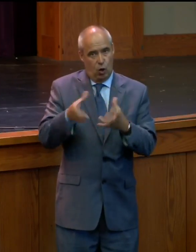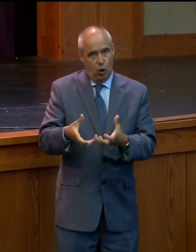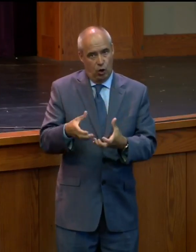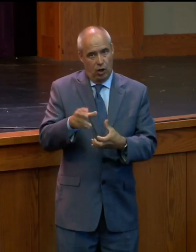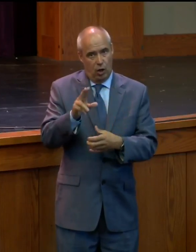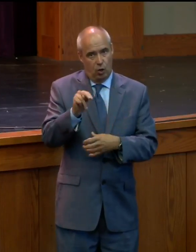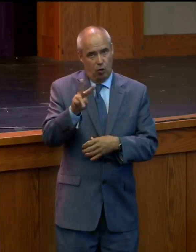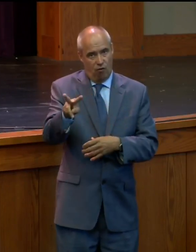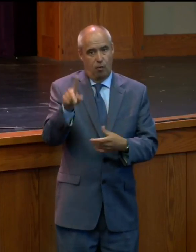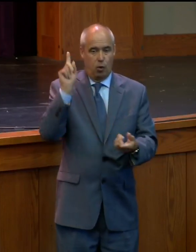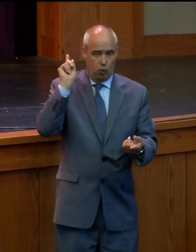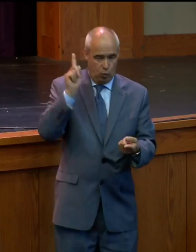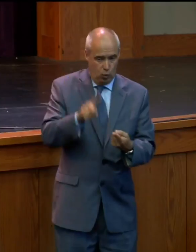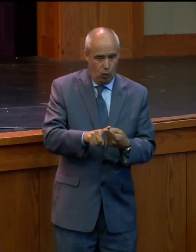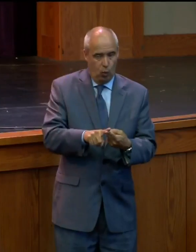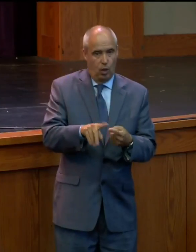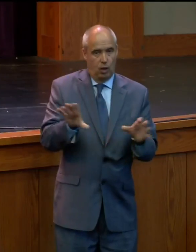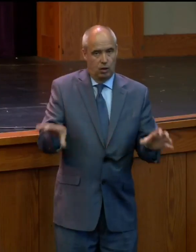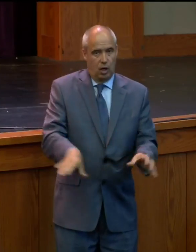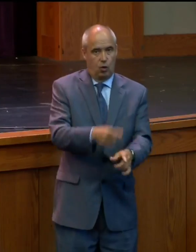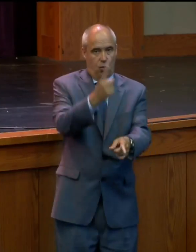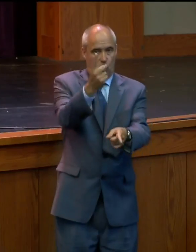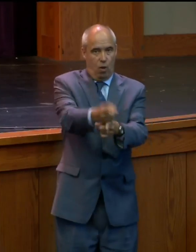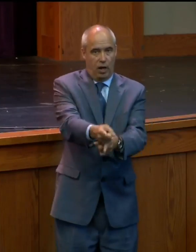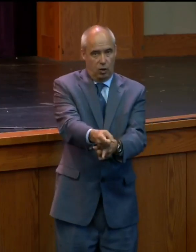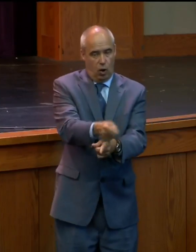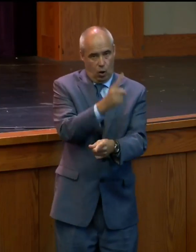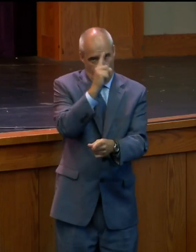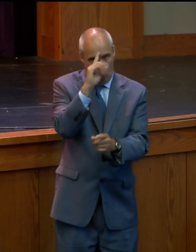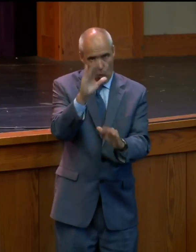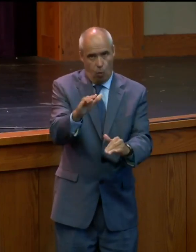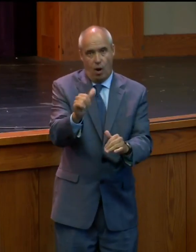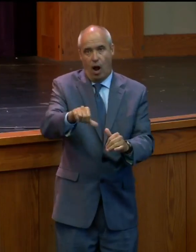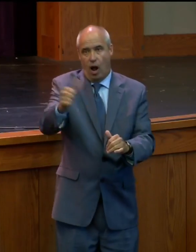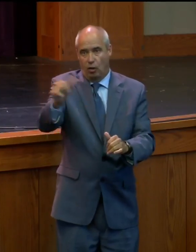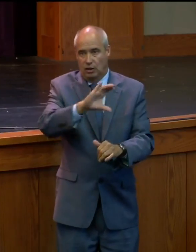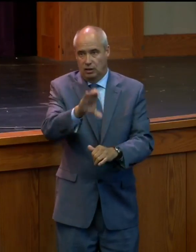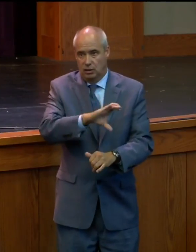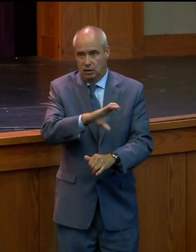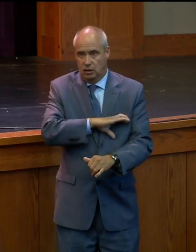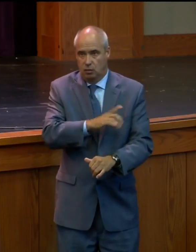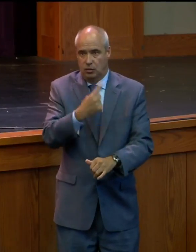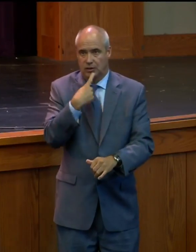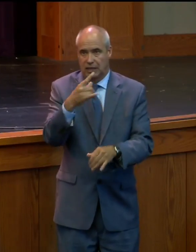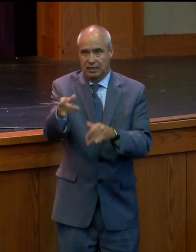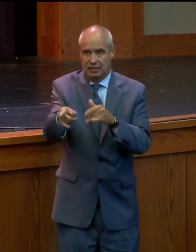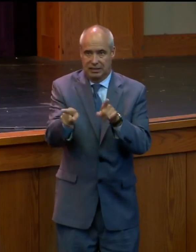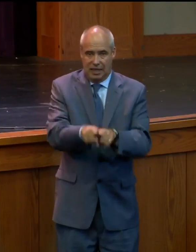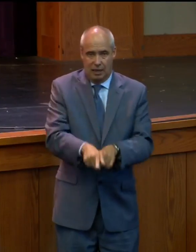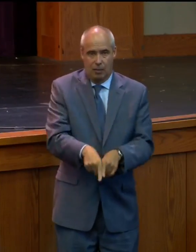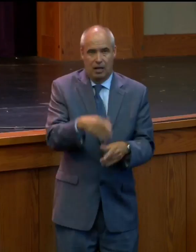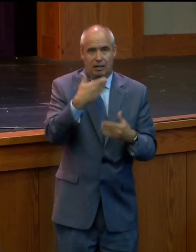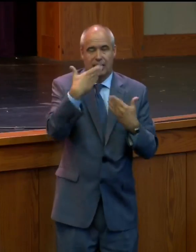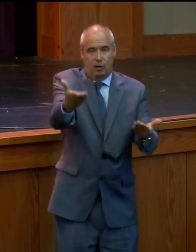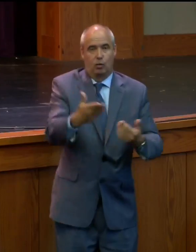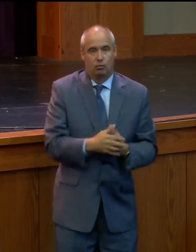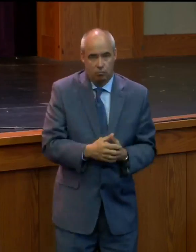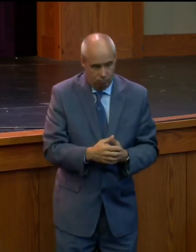UNTIL IT IS DONE RIGHT. I HOPE THAT OTHER CITIZENS WILL SAY THE SAME THING.